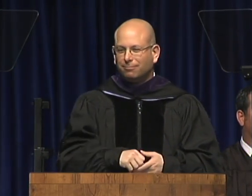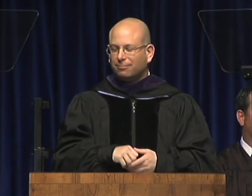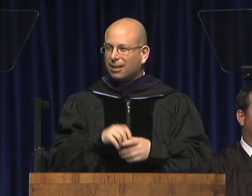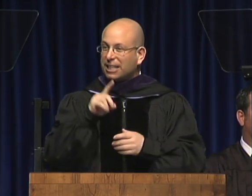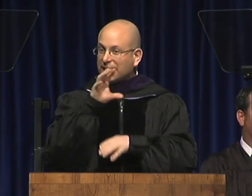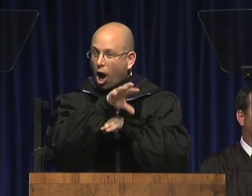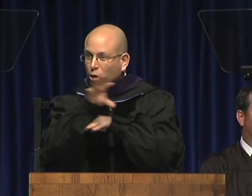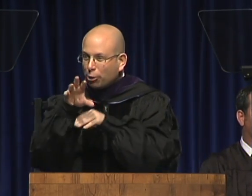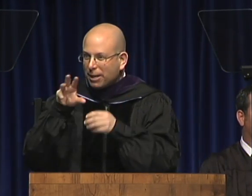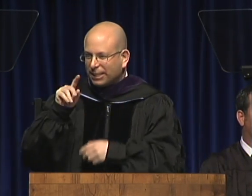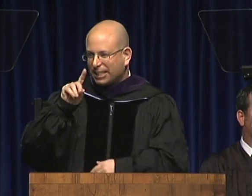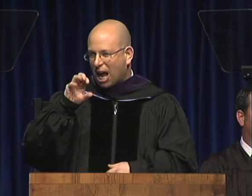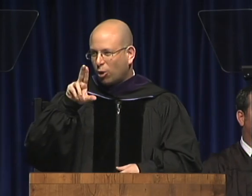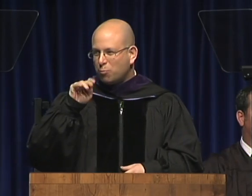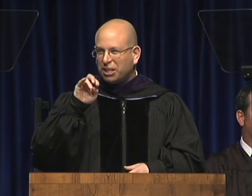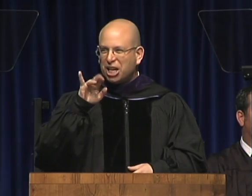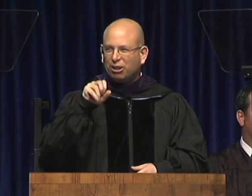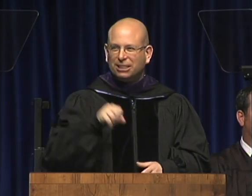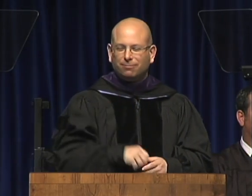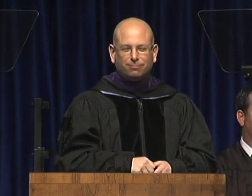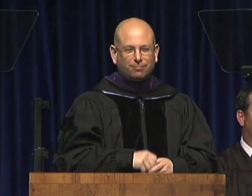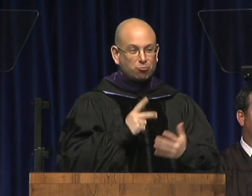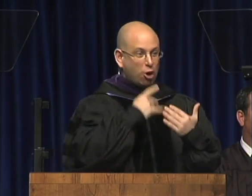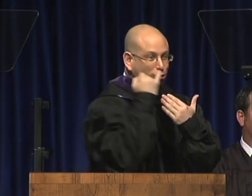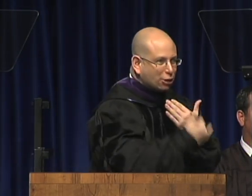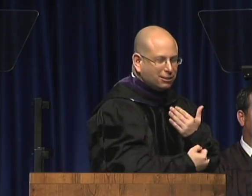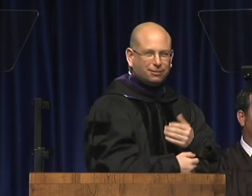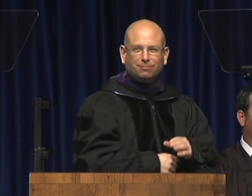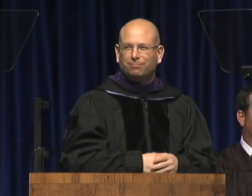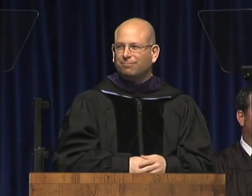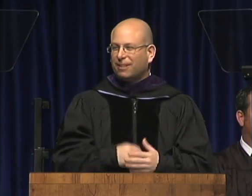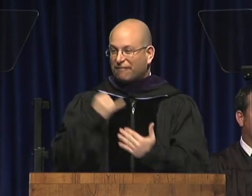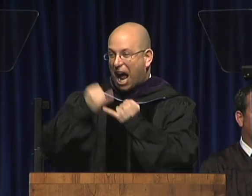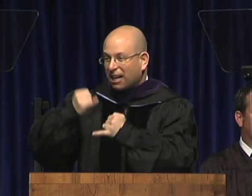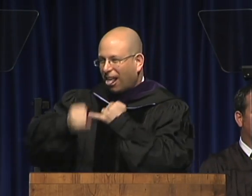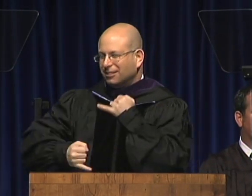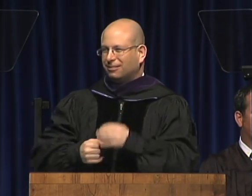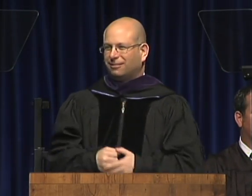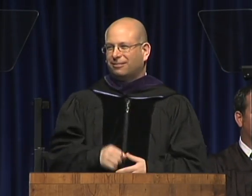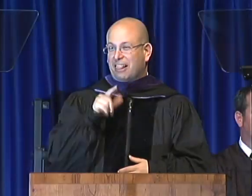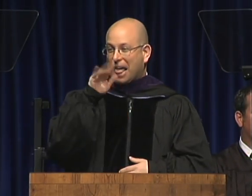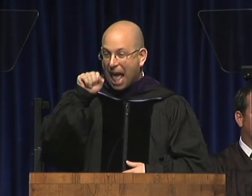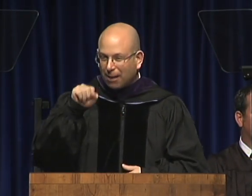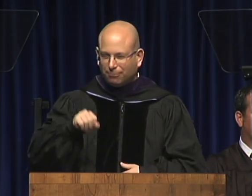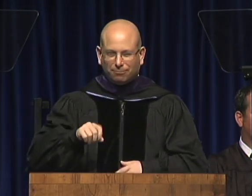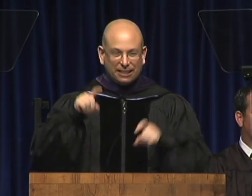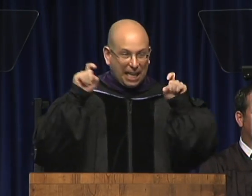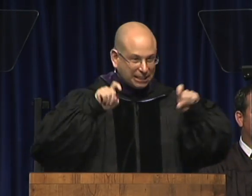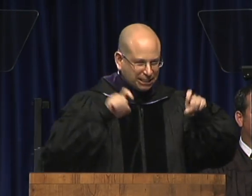theses, documentaries, projects, finals, labs,